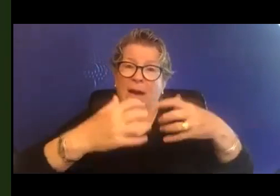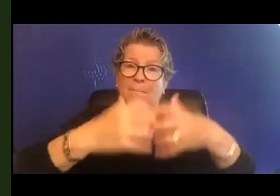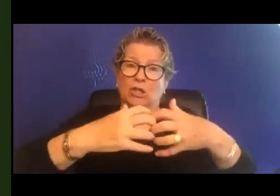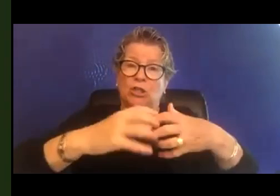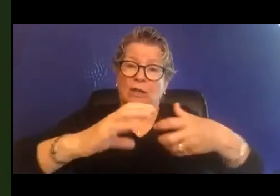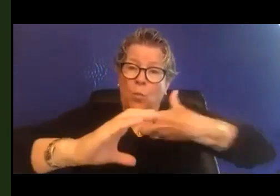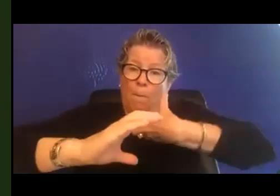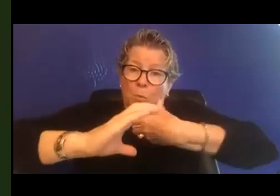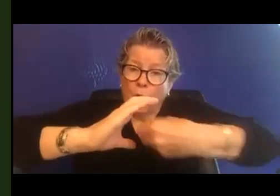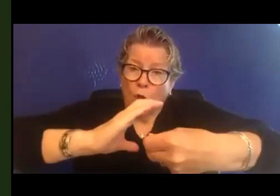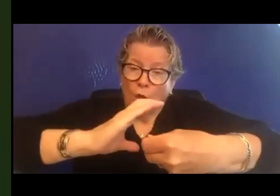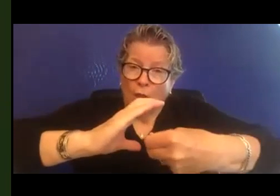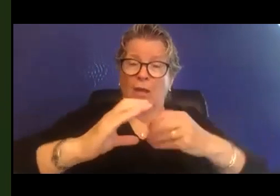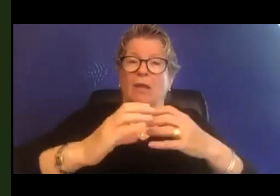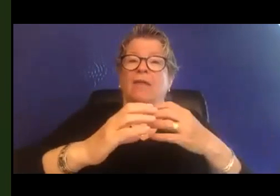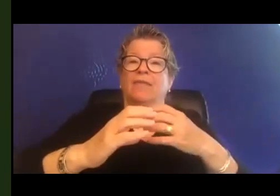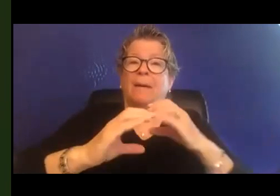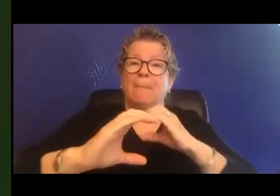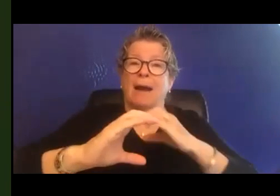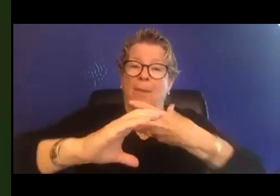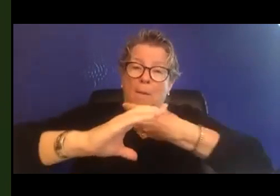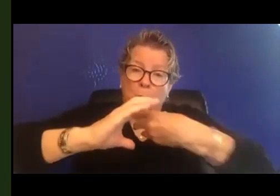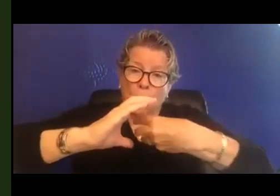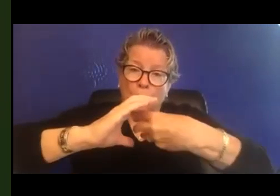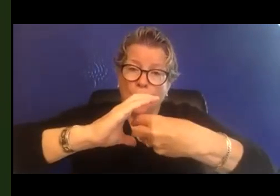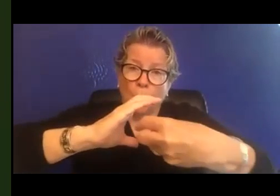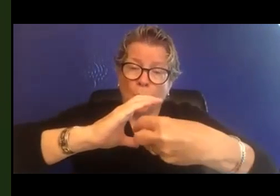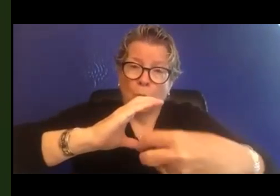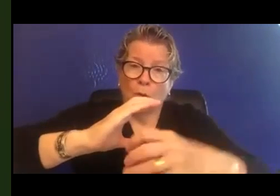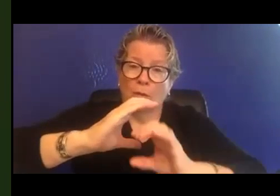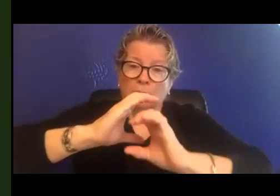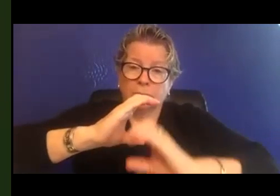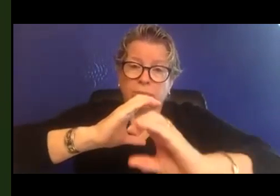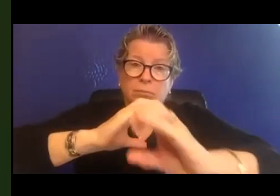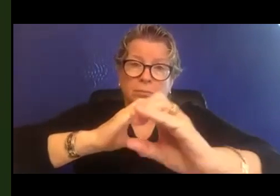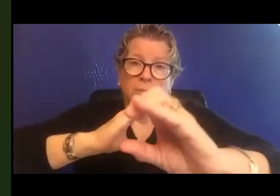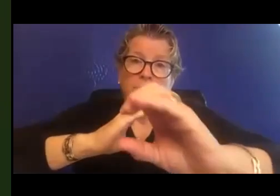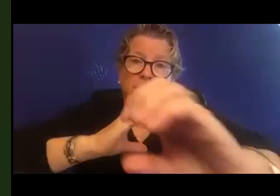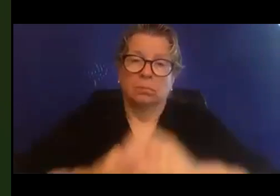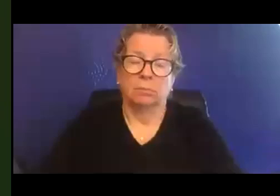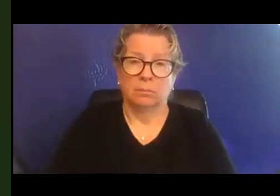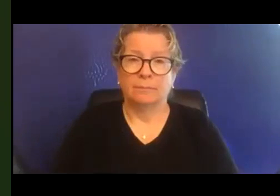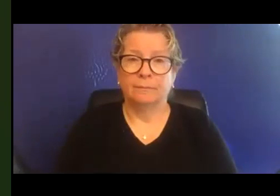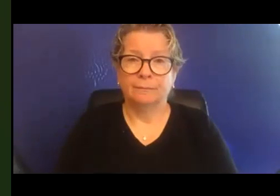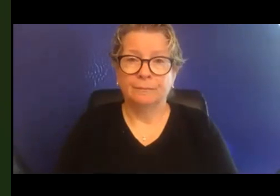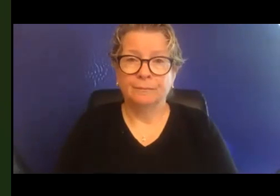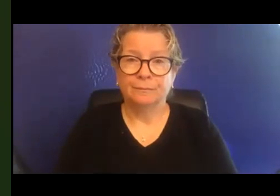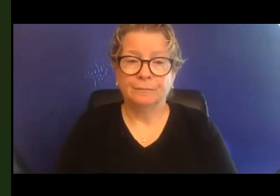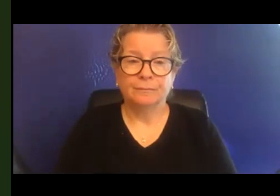into the soil, and moves the trenchless tunneling machine along.